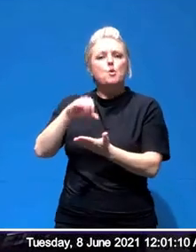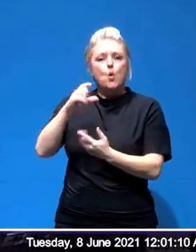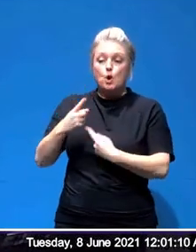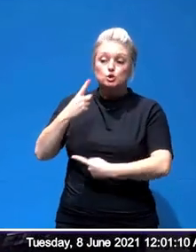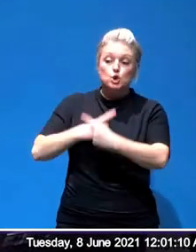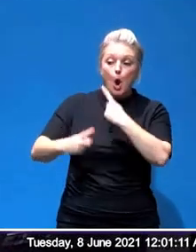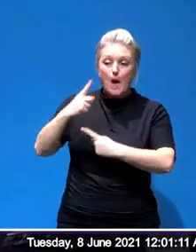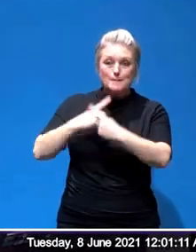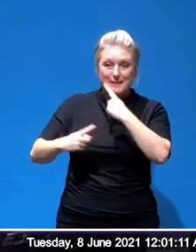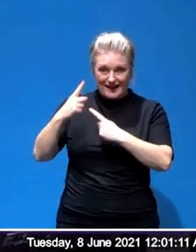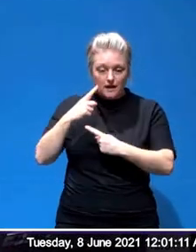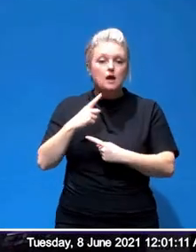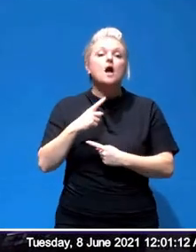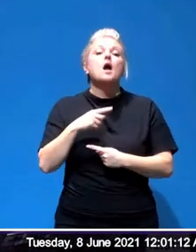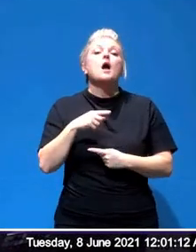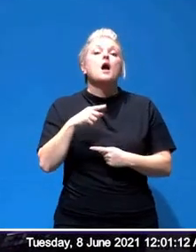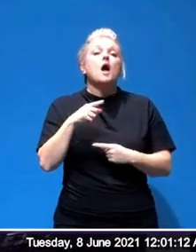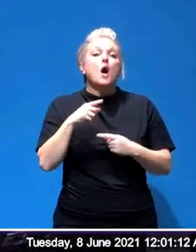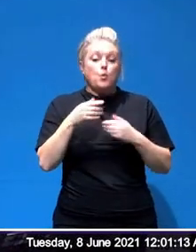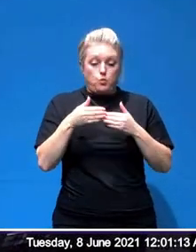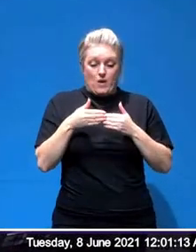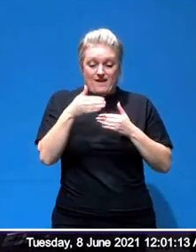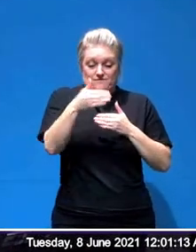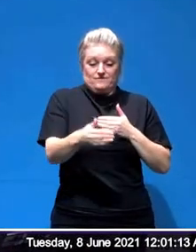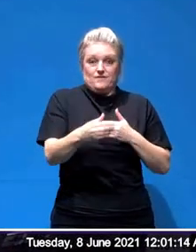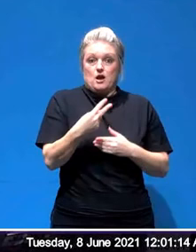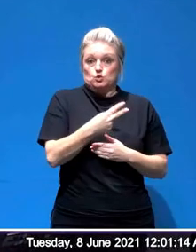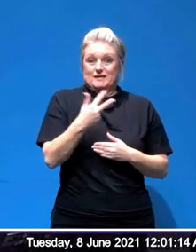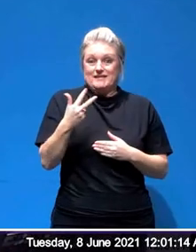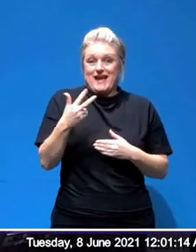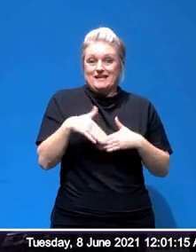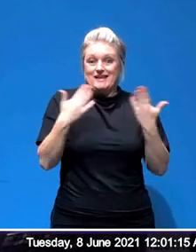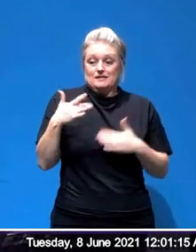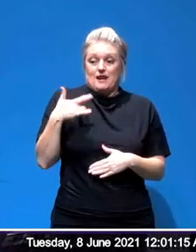date of the internal review decision to submit an application for an appeal